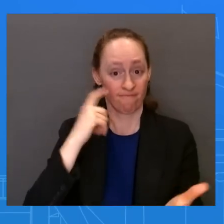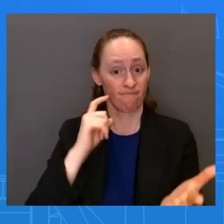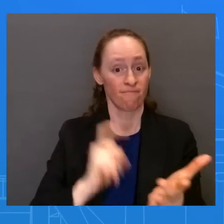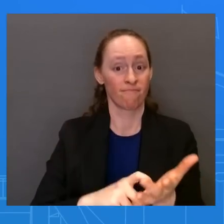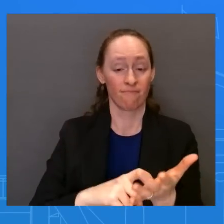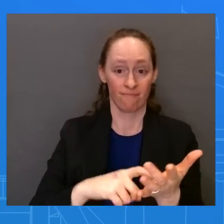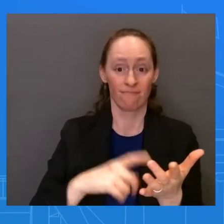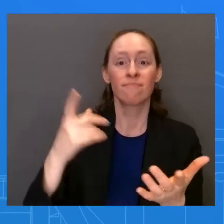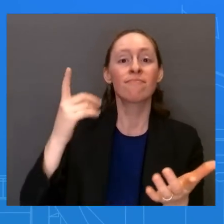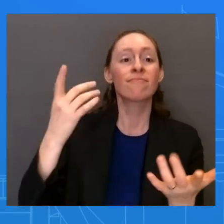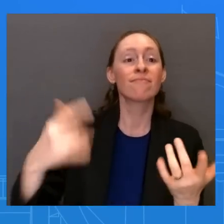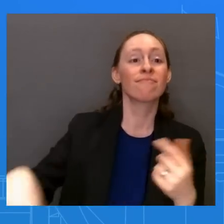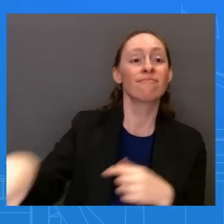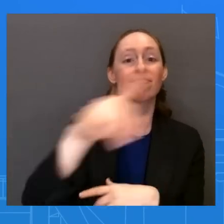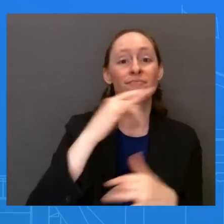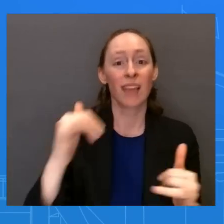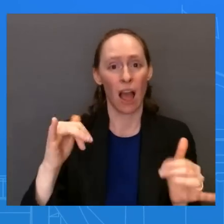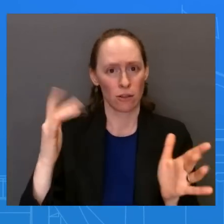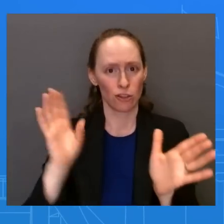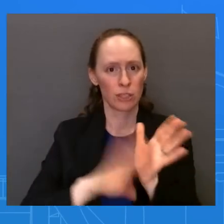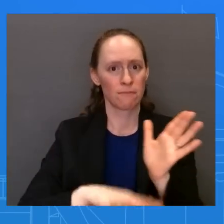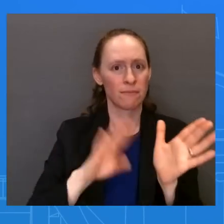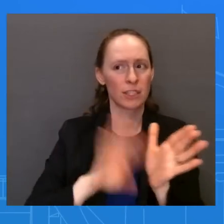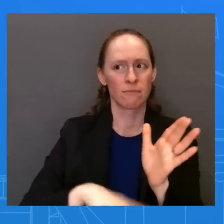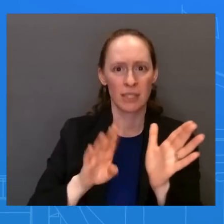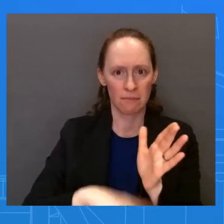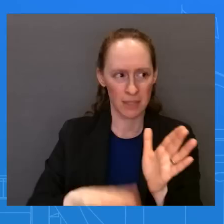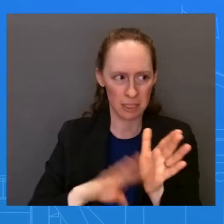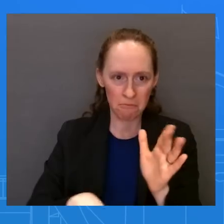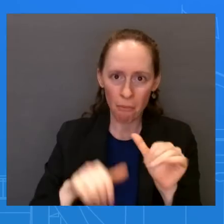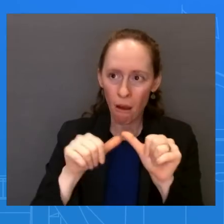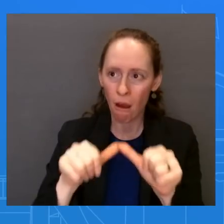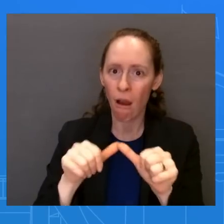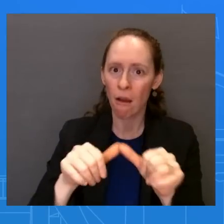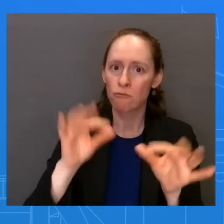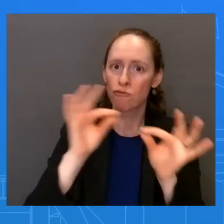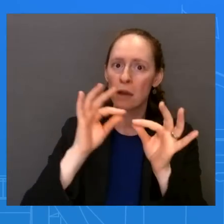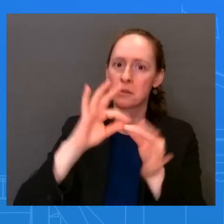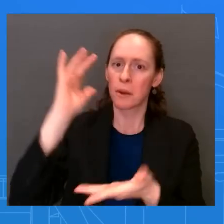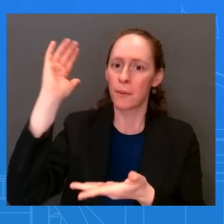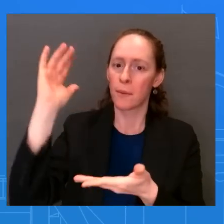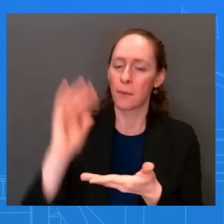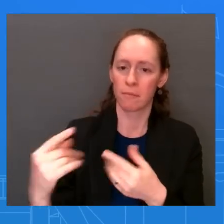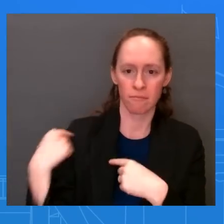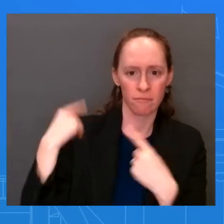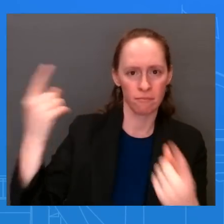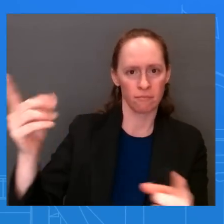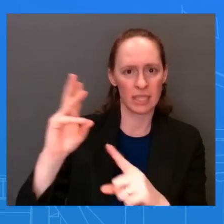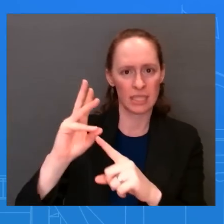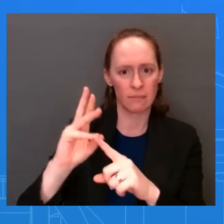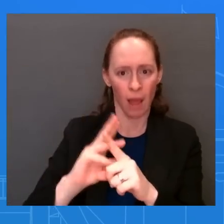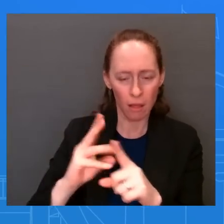And consumer spending remains strong, with retail sales in December about flat when adjusted for inflation.